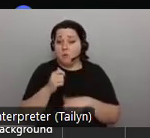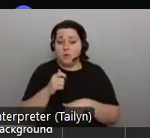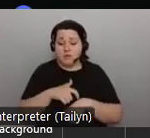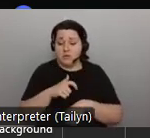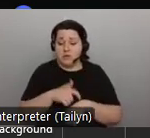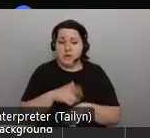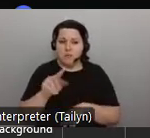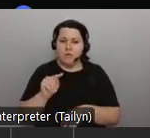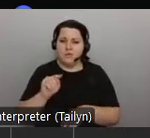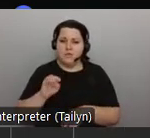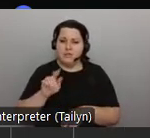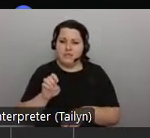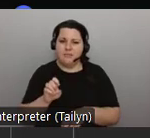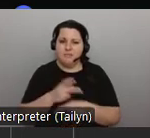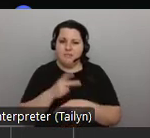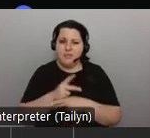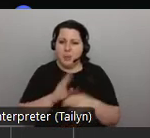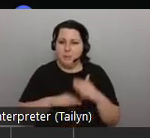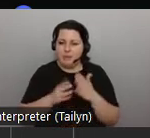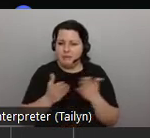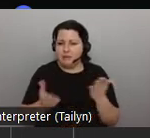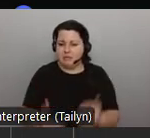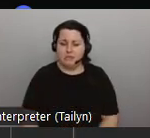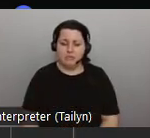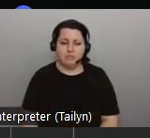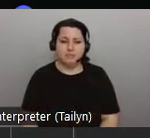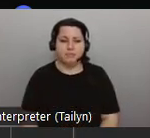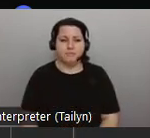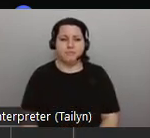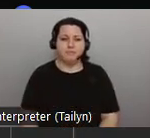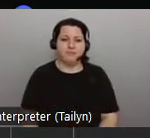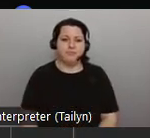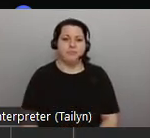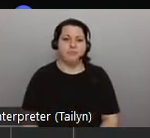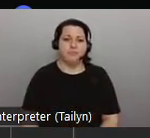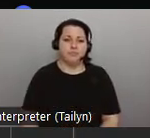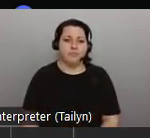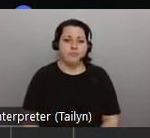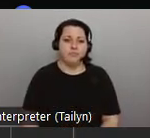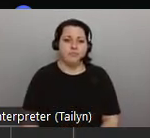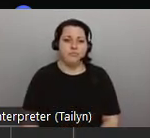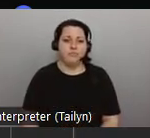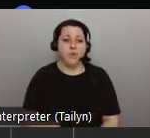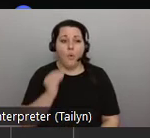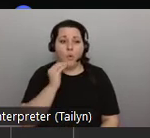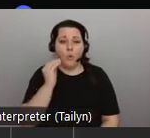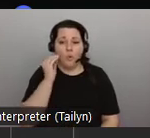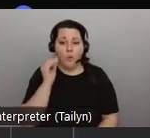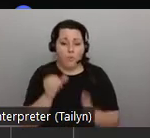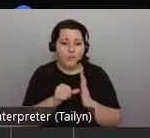to a PDF the PDF might not read it correctly and treated as an object, and screwed up to read as text. So you might